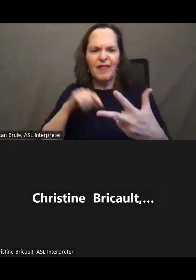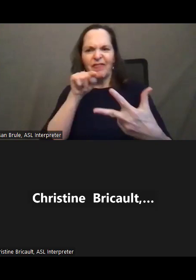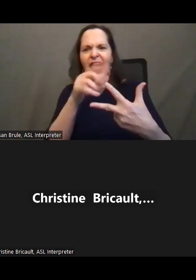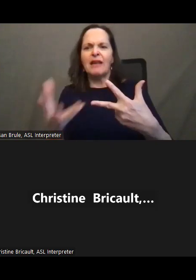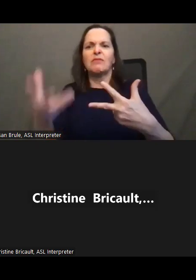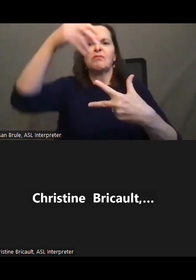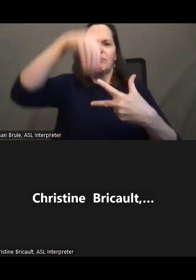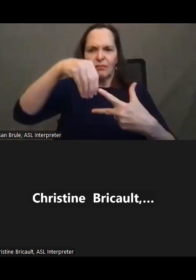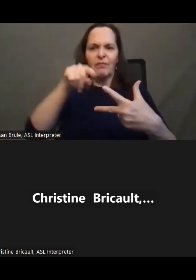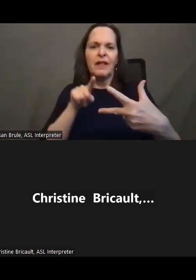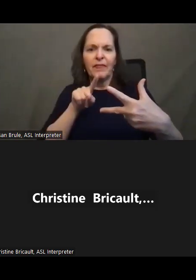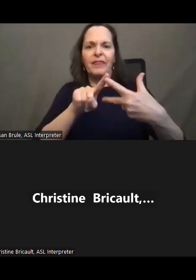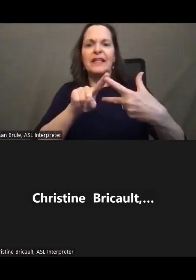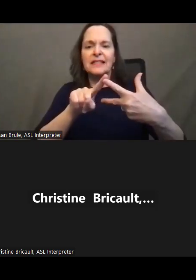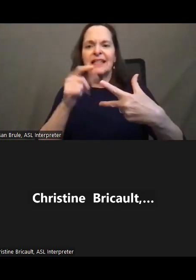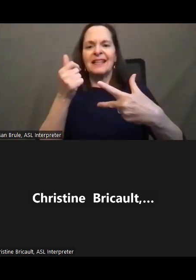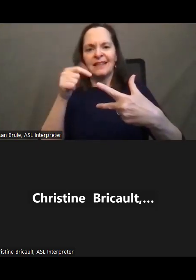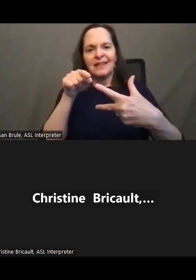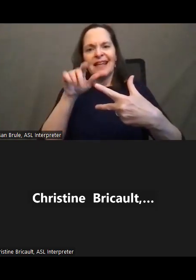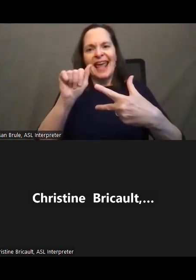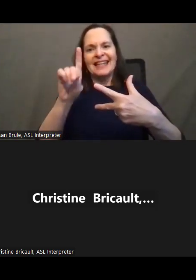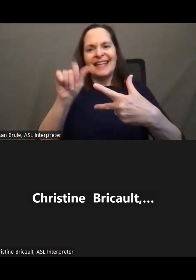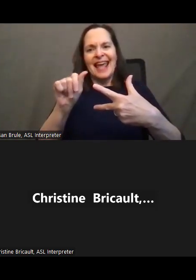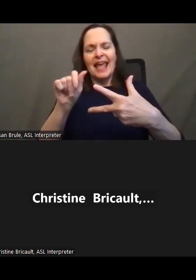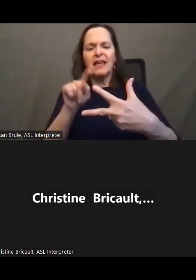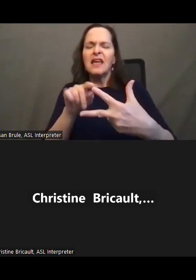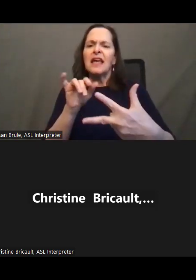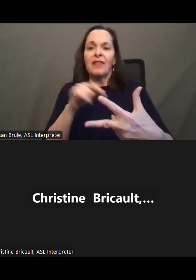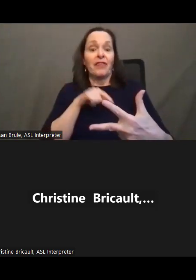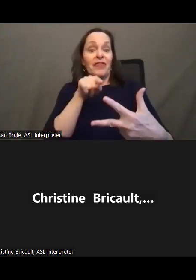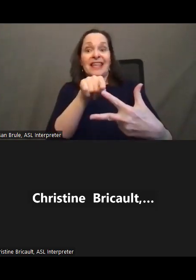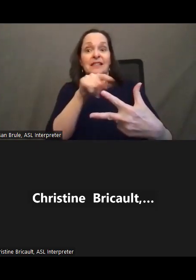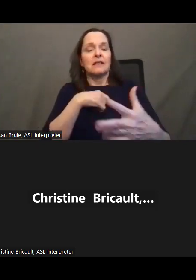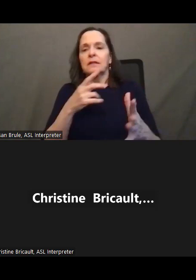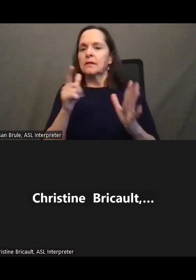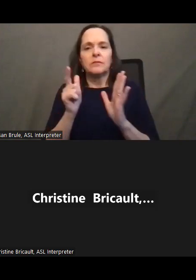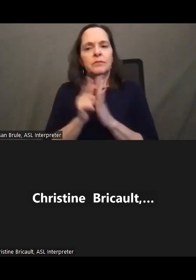It's similar to Section 504 in its HIGS to discriminate. prohibition to discrimination.